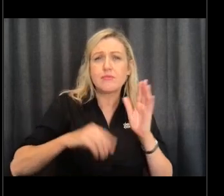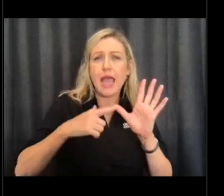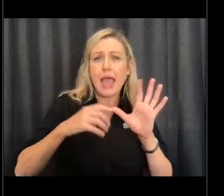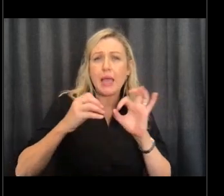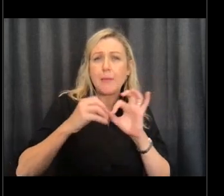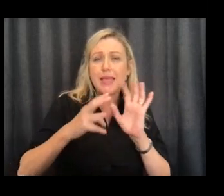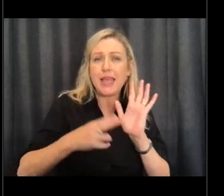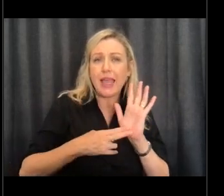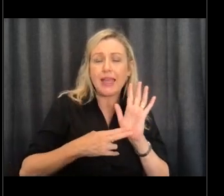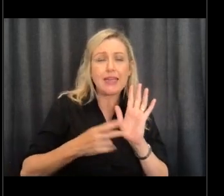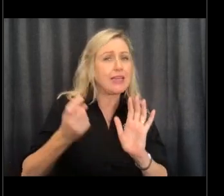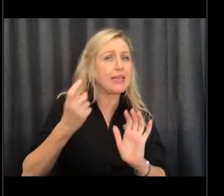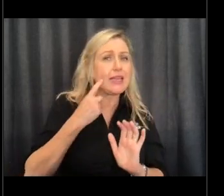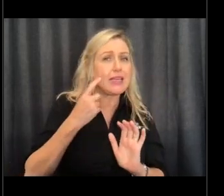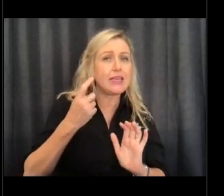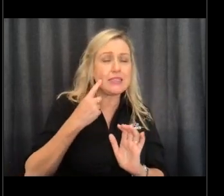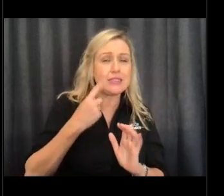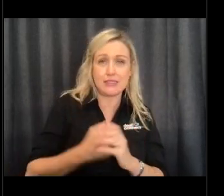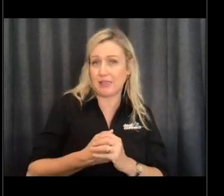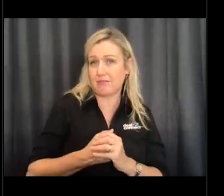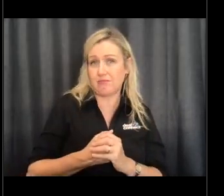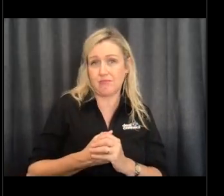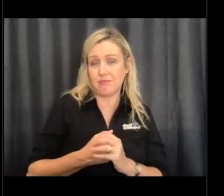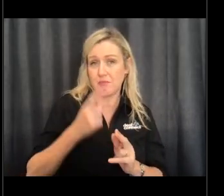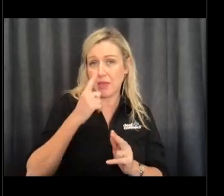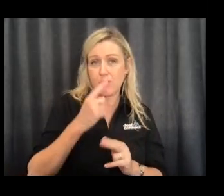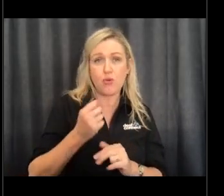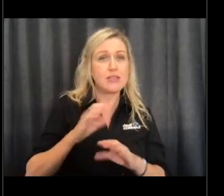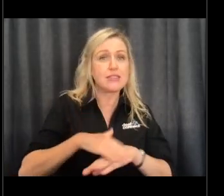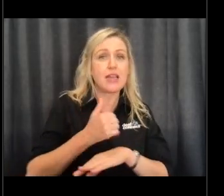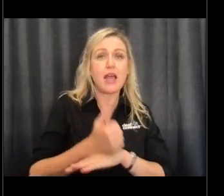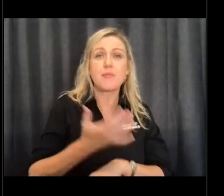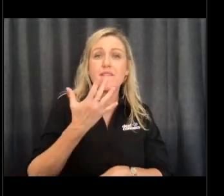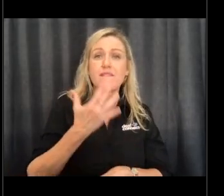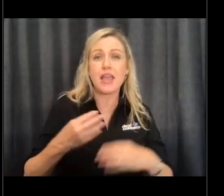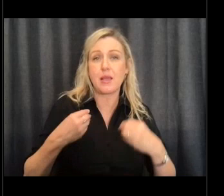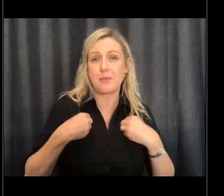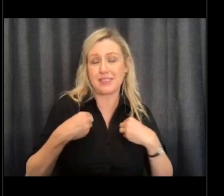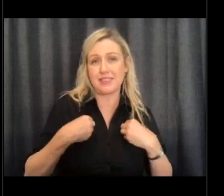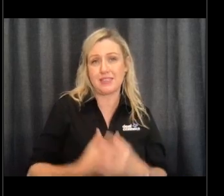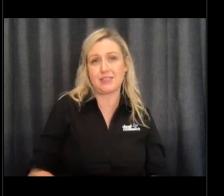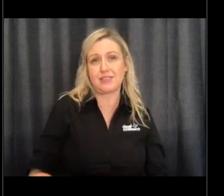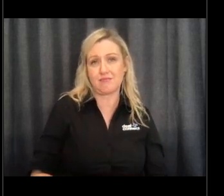it might actually just be a couple of people trying to make 30 grand upfront.